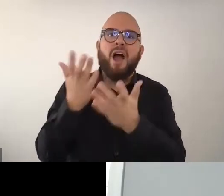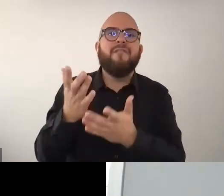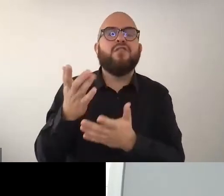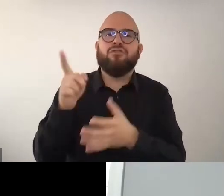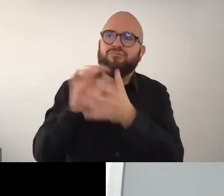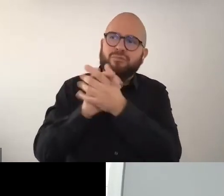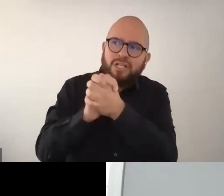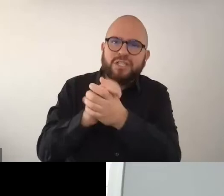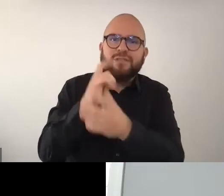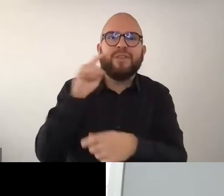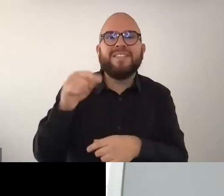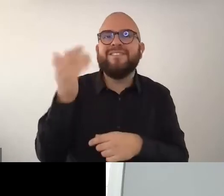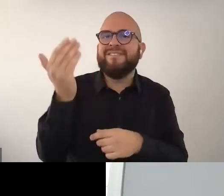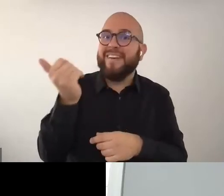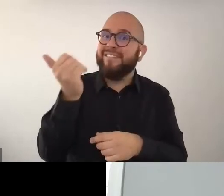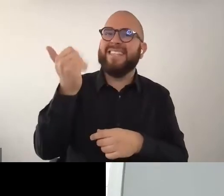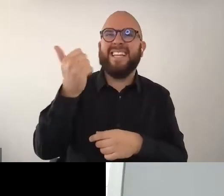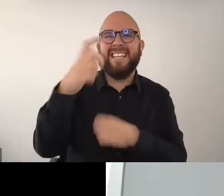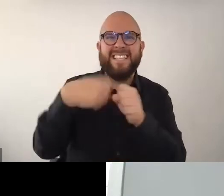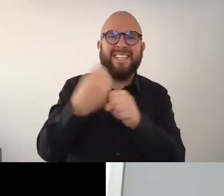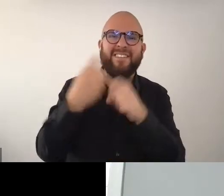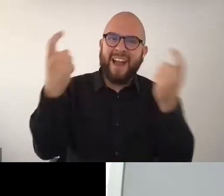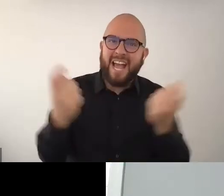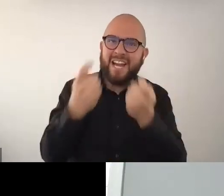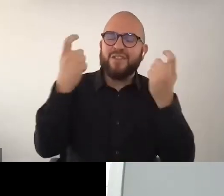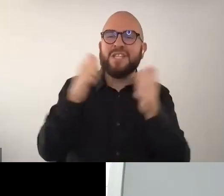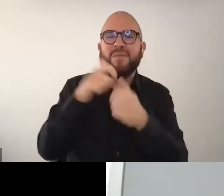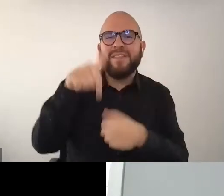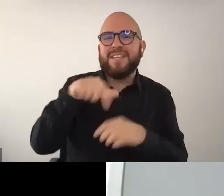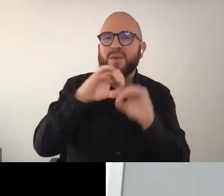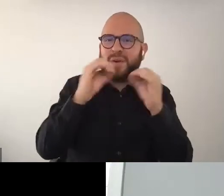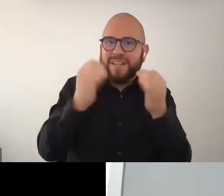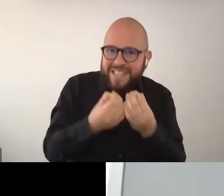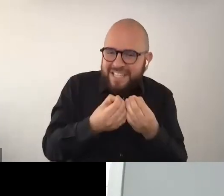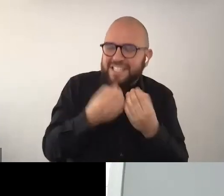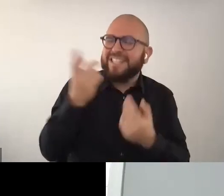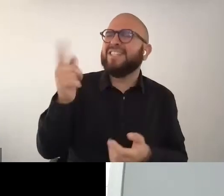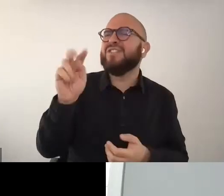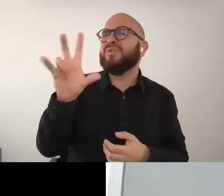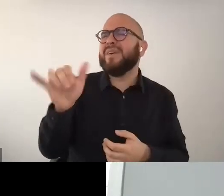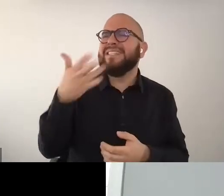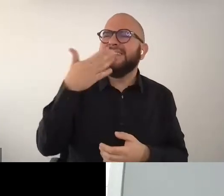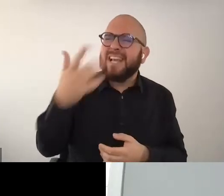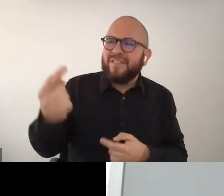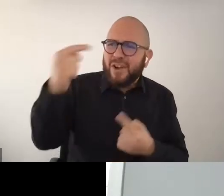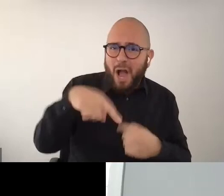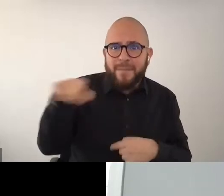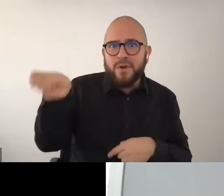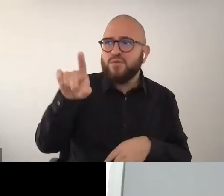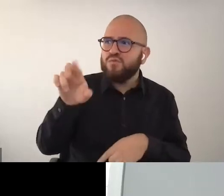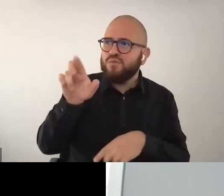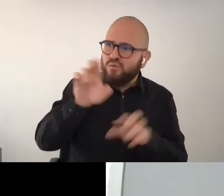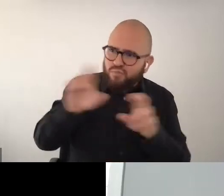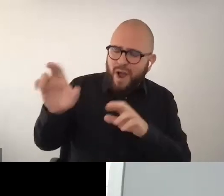with this organization. Tracy, thank you so much for being with us here today. Are you ready for your close-up? Absolutely, Ben.